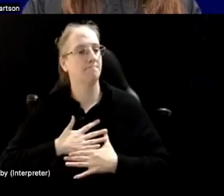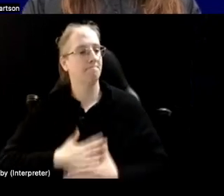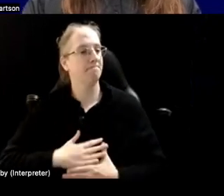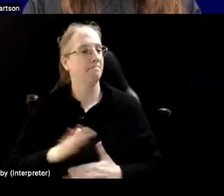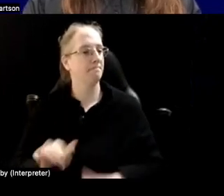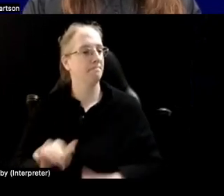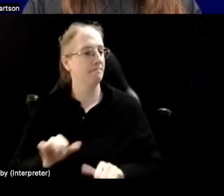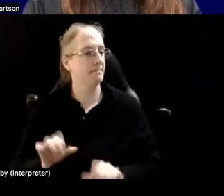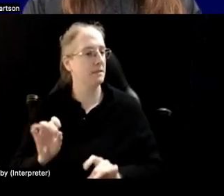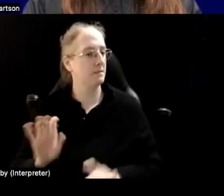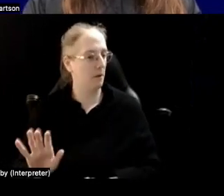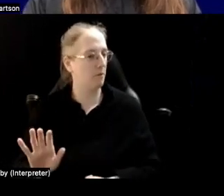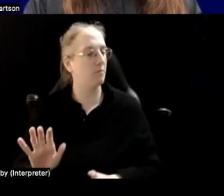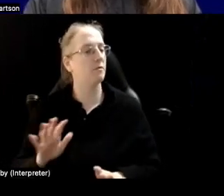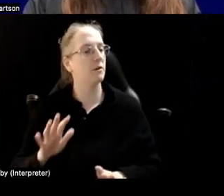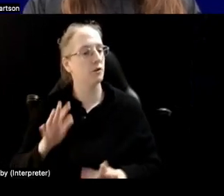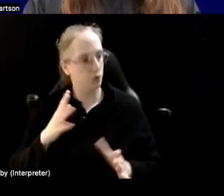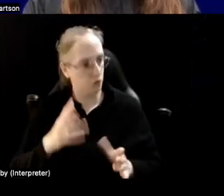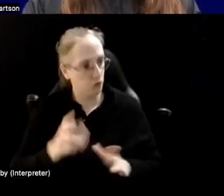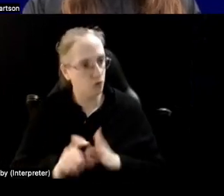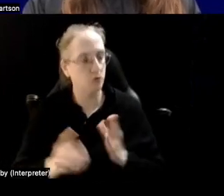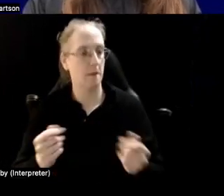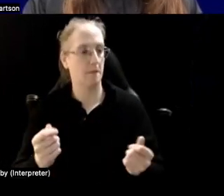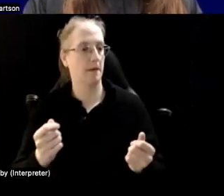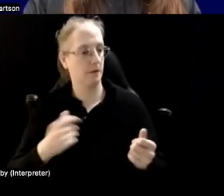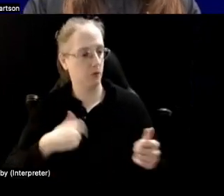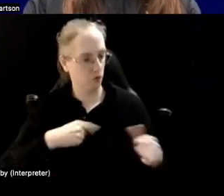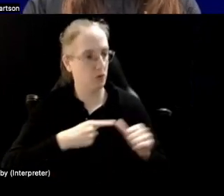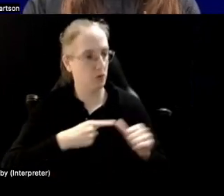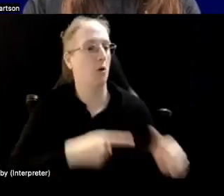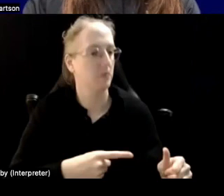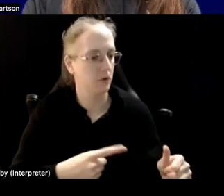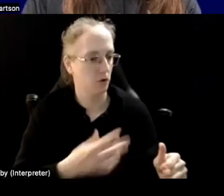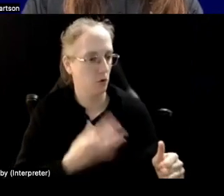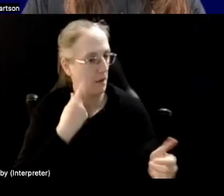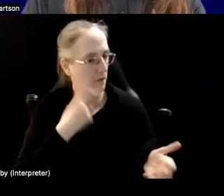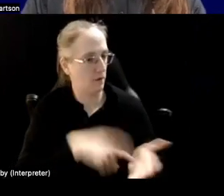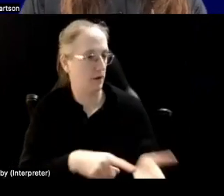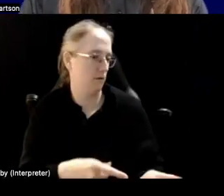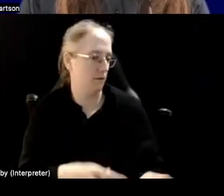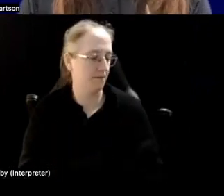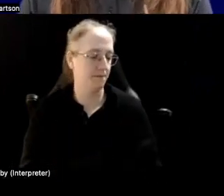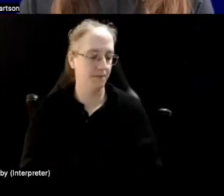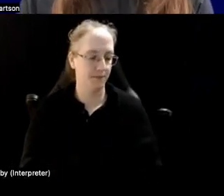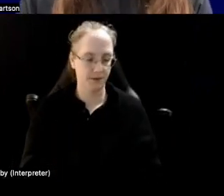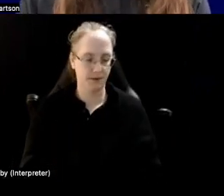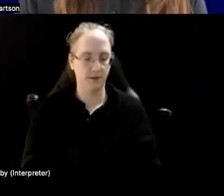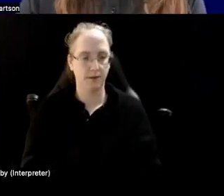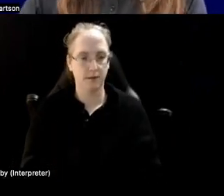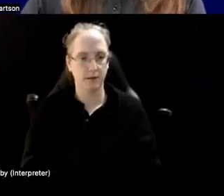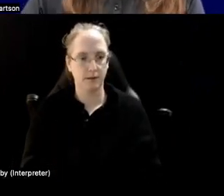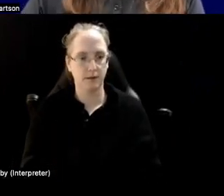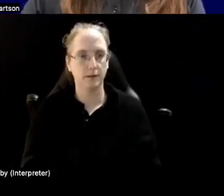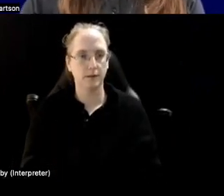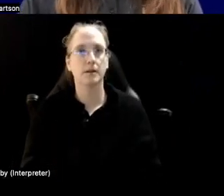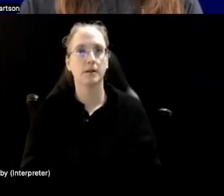initiate action or respond to whatever it is that they've noticed. It gives them the opportunity to